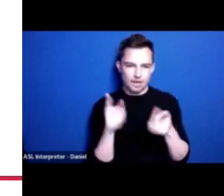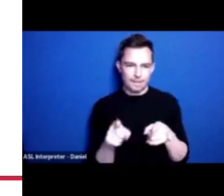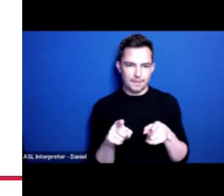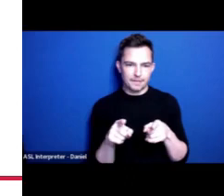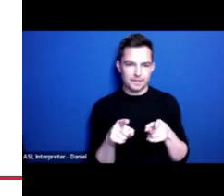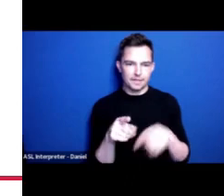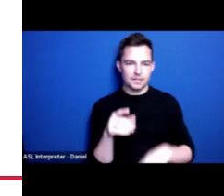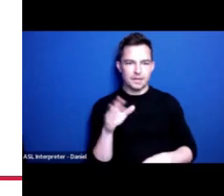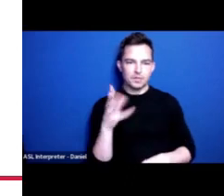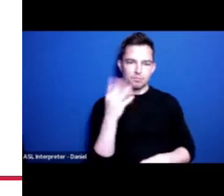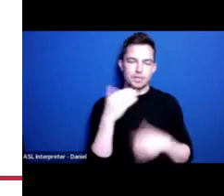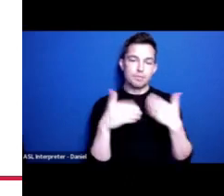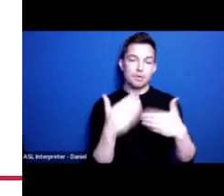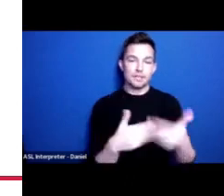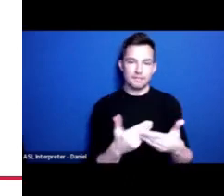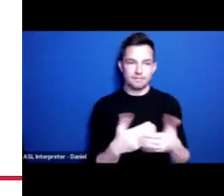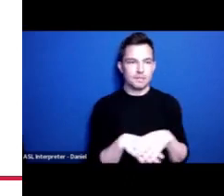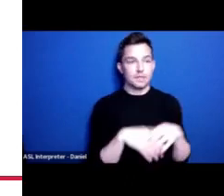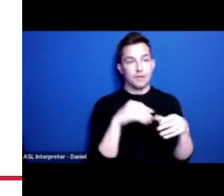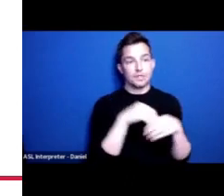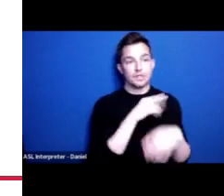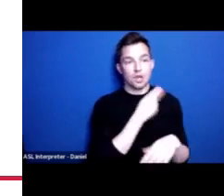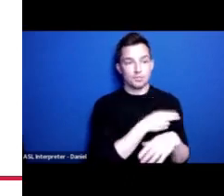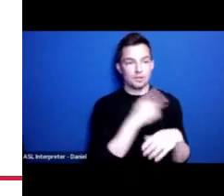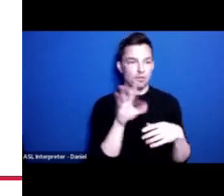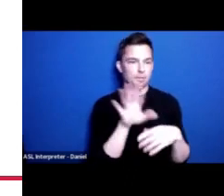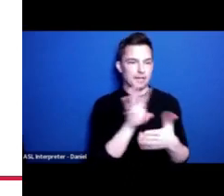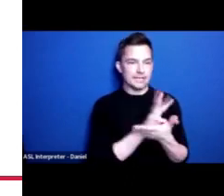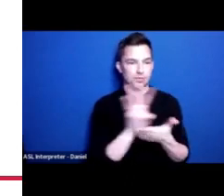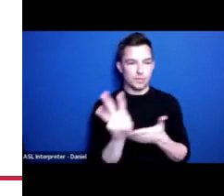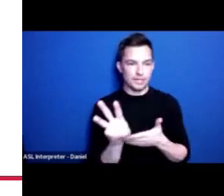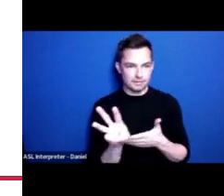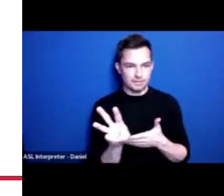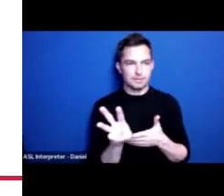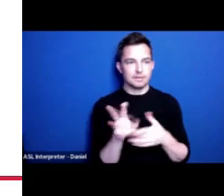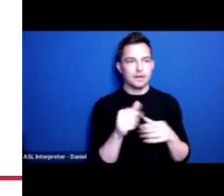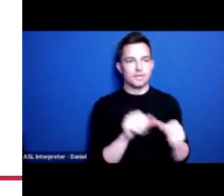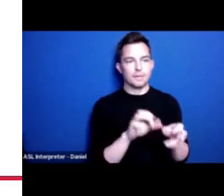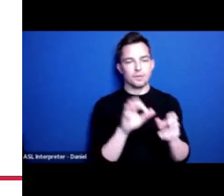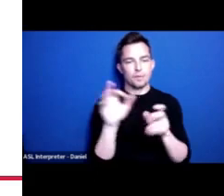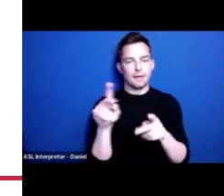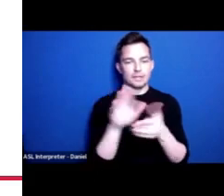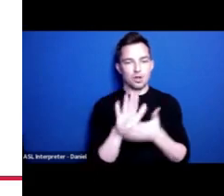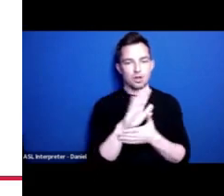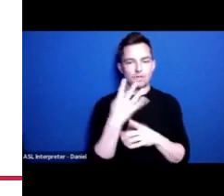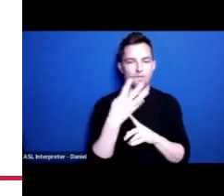inpatient for about six weeks, I was able to return to college four months following the actual